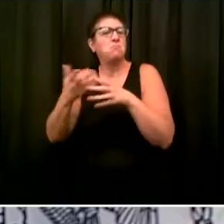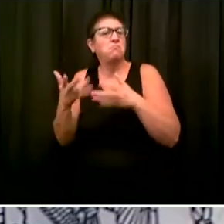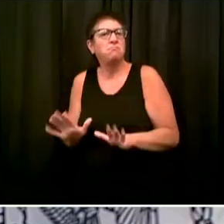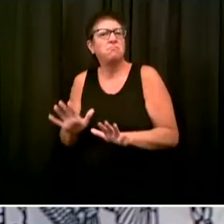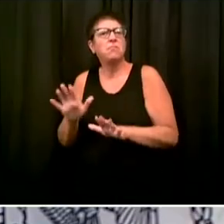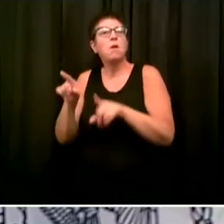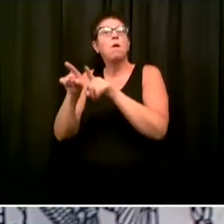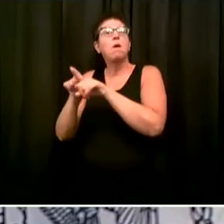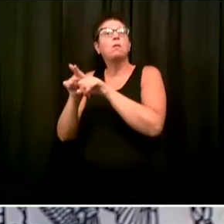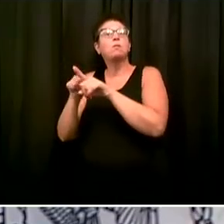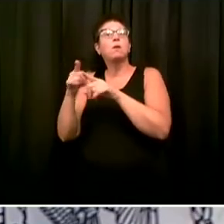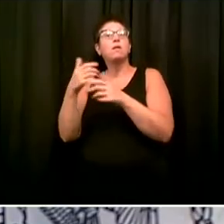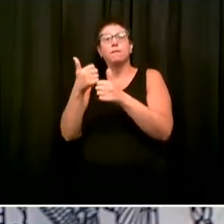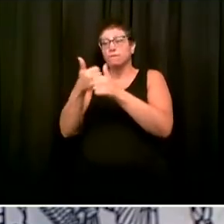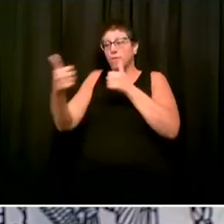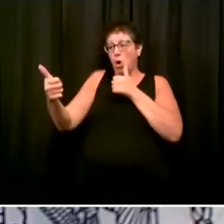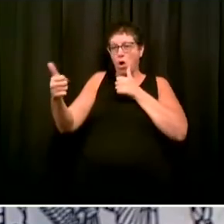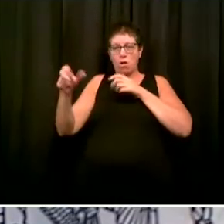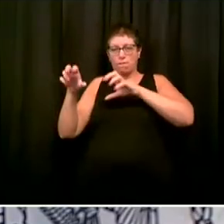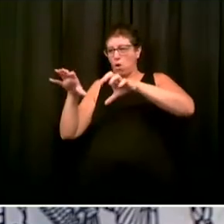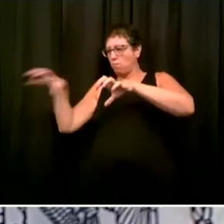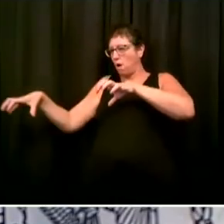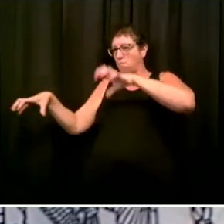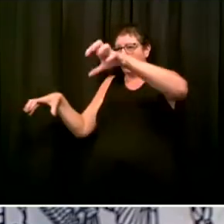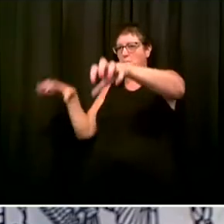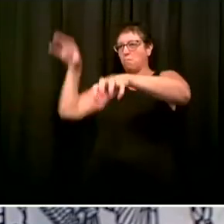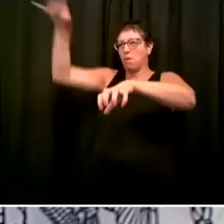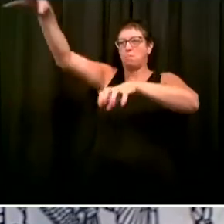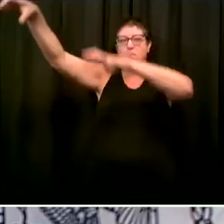TIME PEOPLE AREE ATING